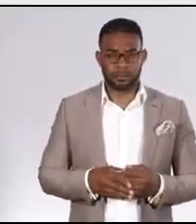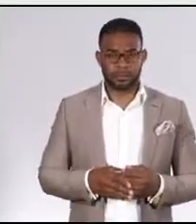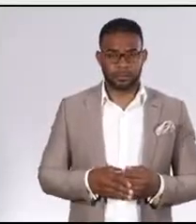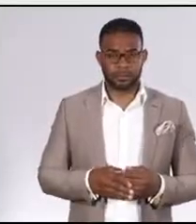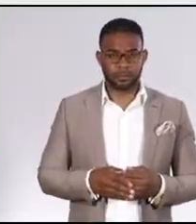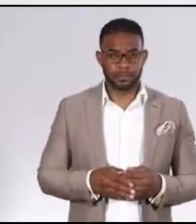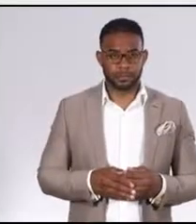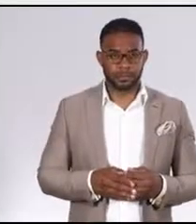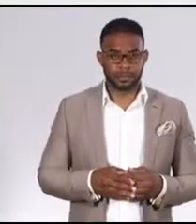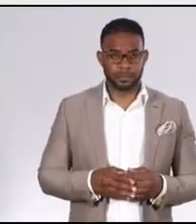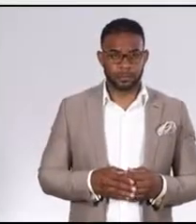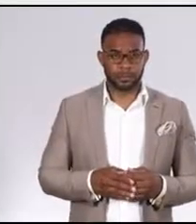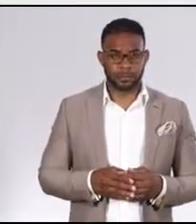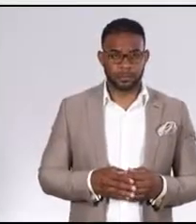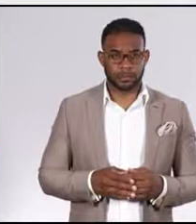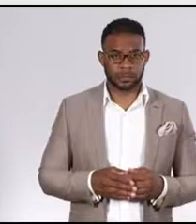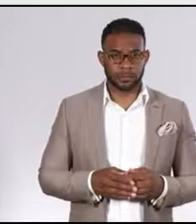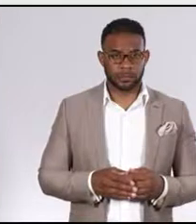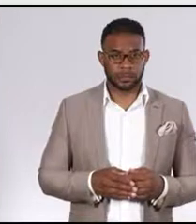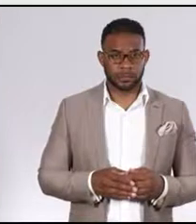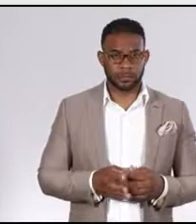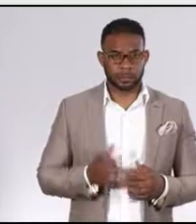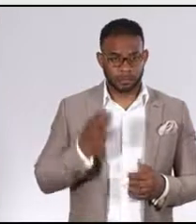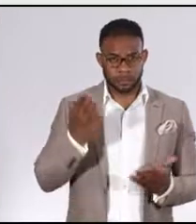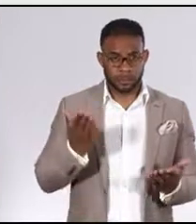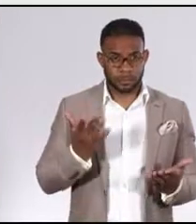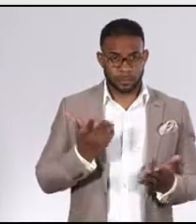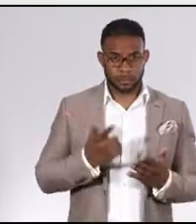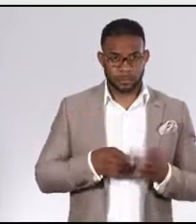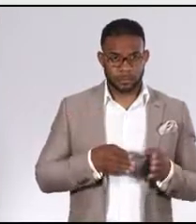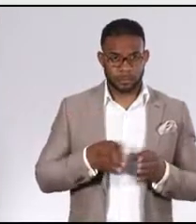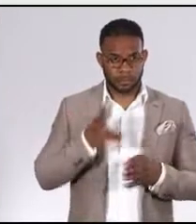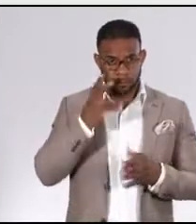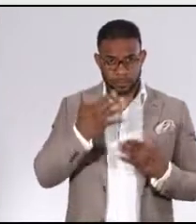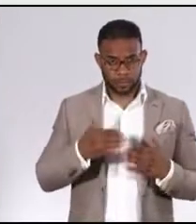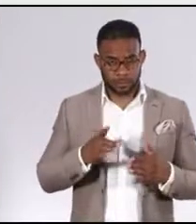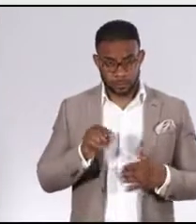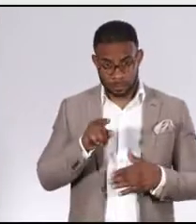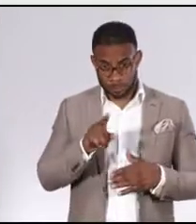We want to know uh here uh what form of hearing loss do you or your loved one have?